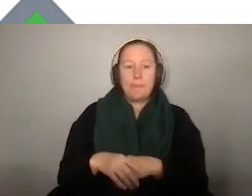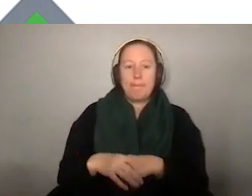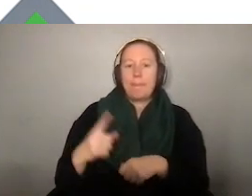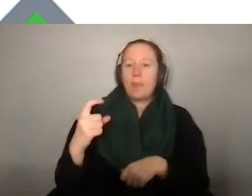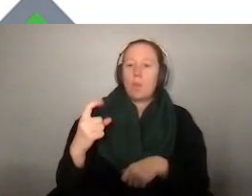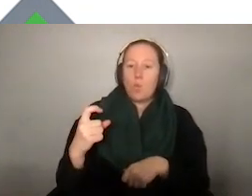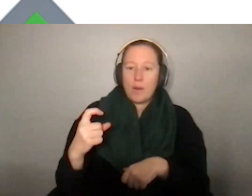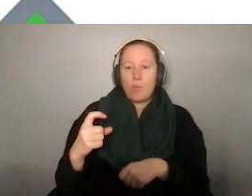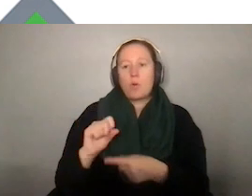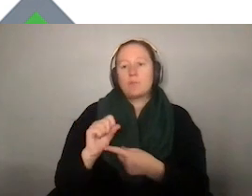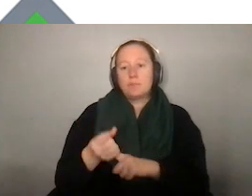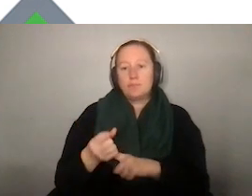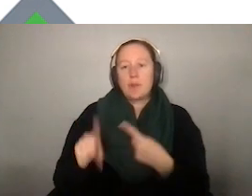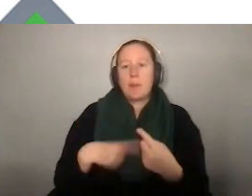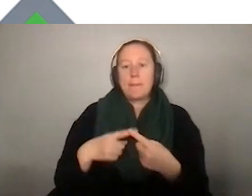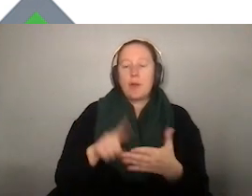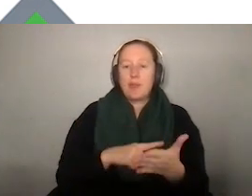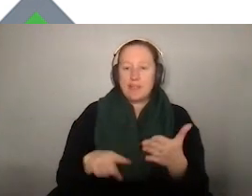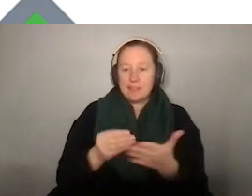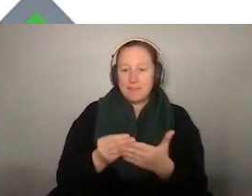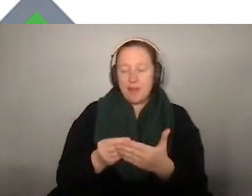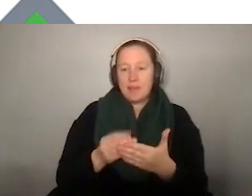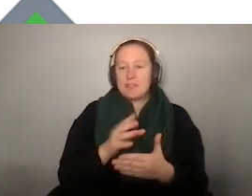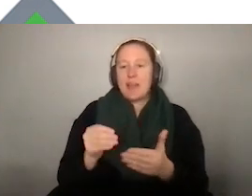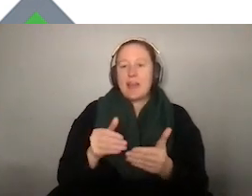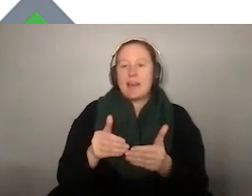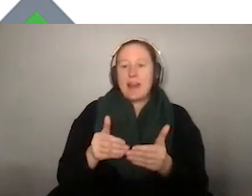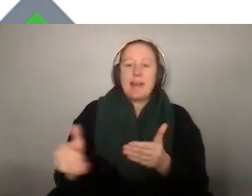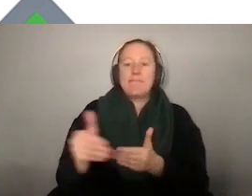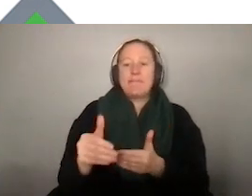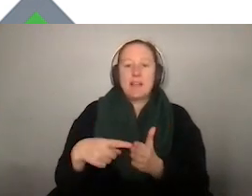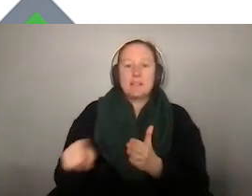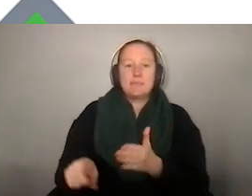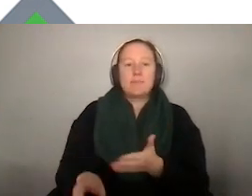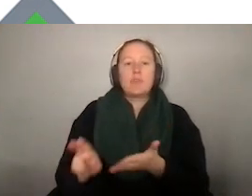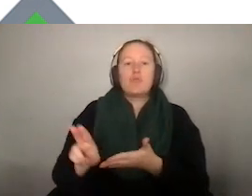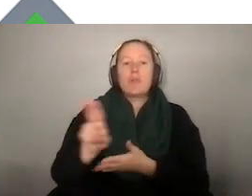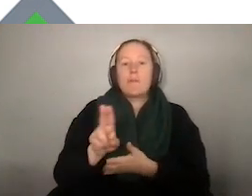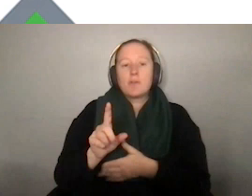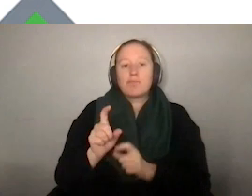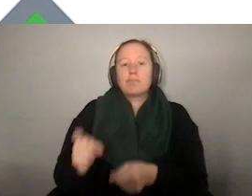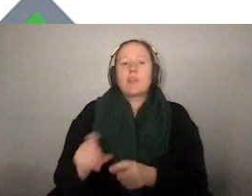canceling funds and advanced payments. University was granted a no-cost extension to